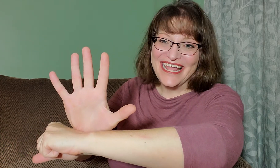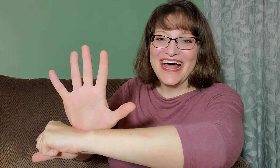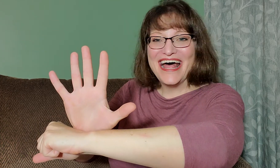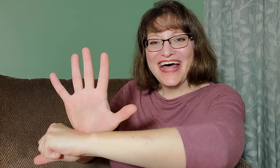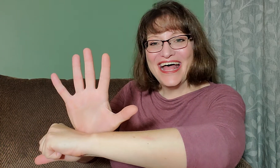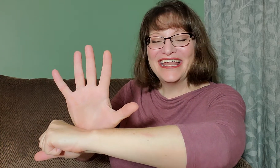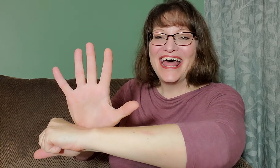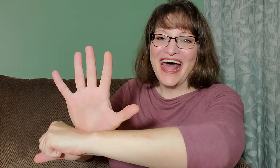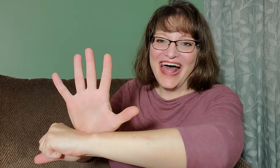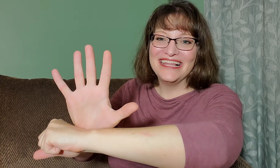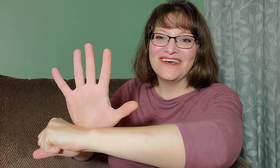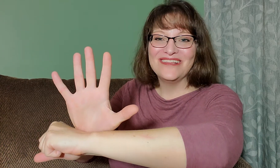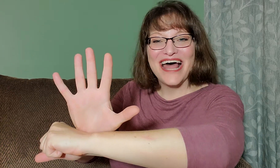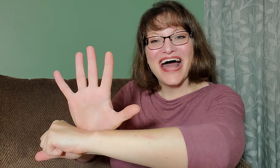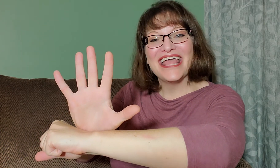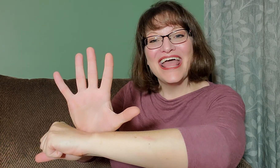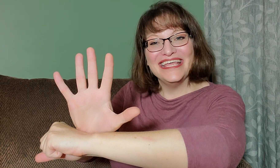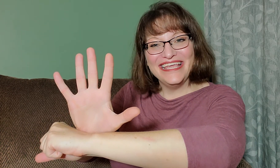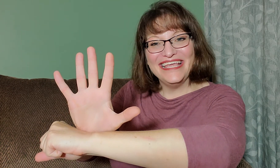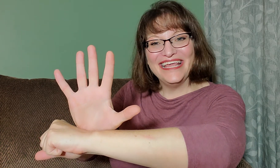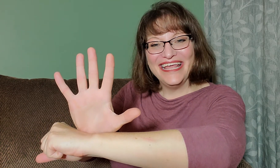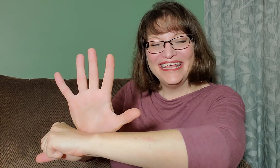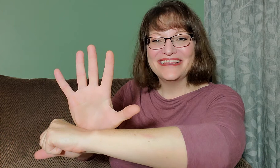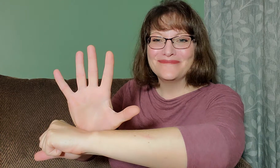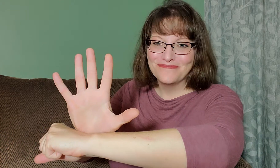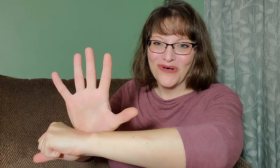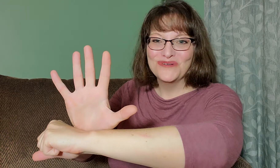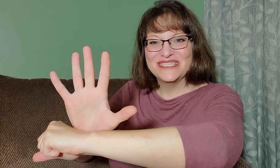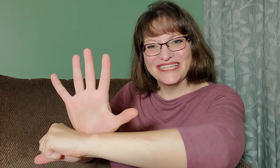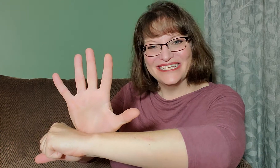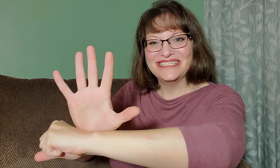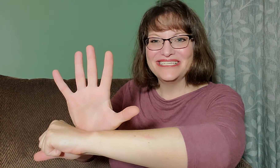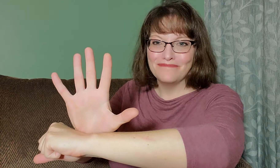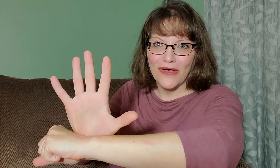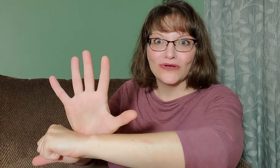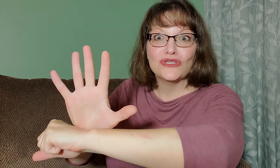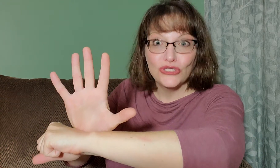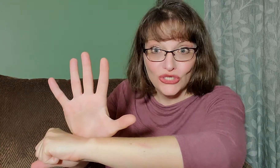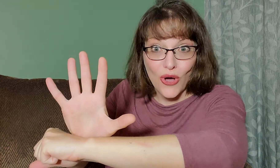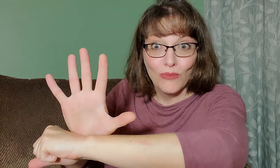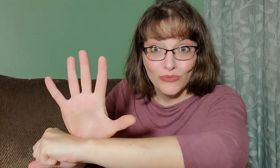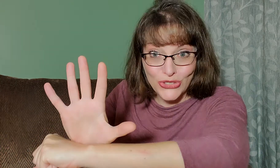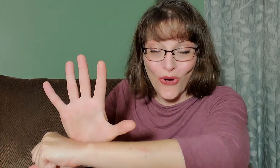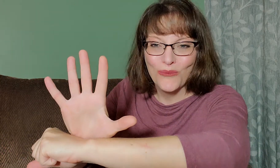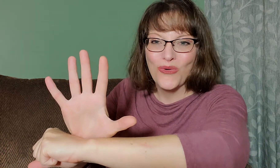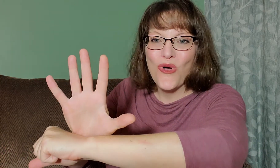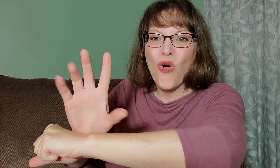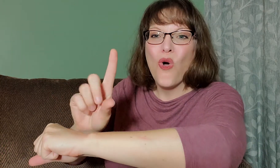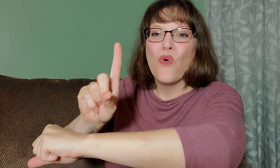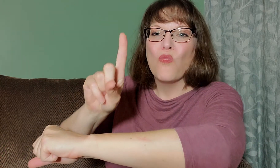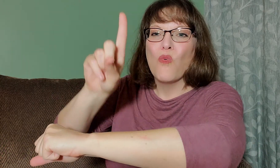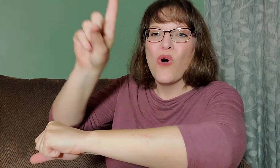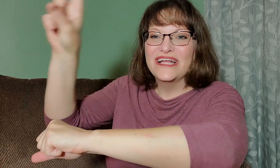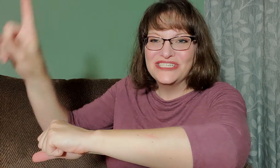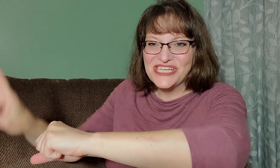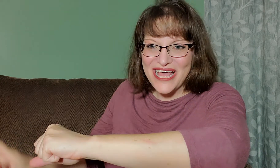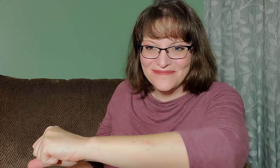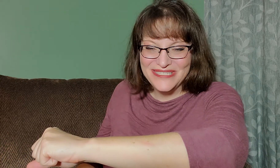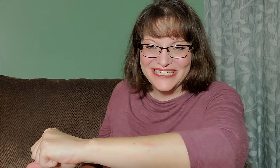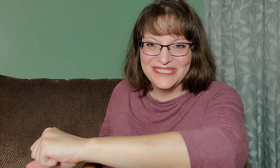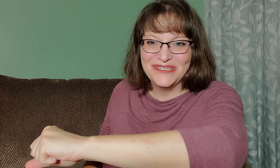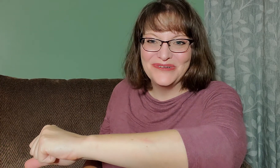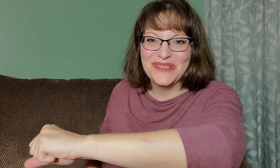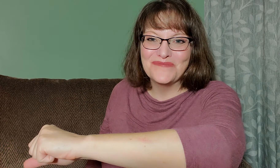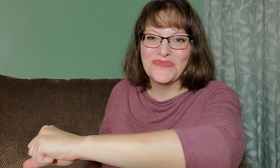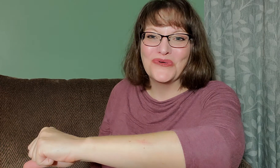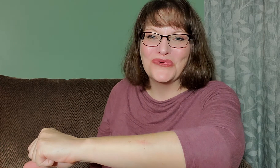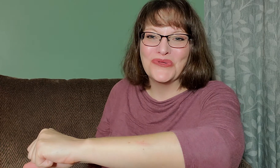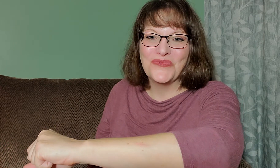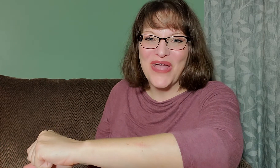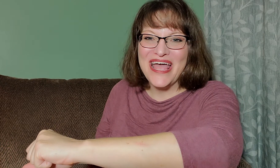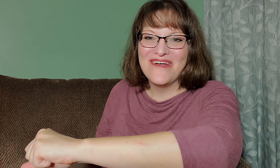on a hollow log, eating the most delicious bugs. Yum yum! 1 jumped into the pool, where